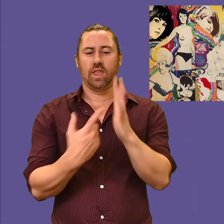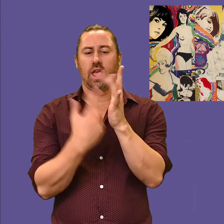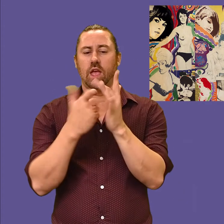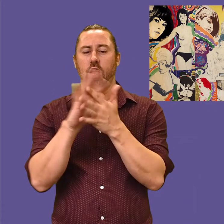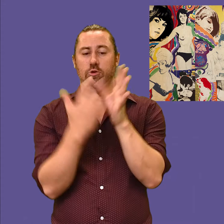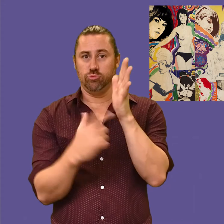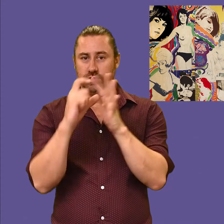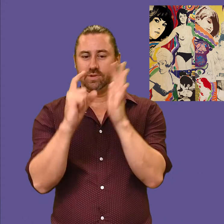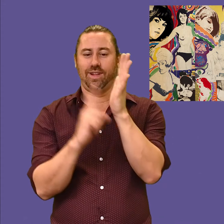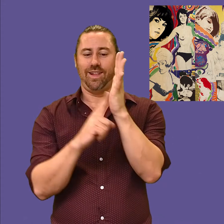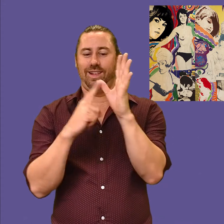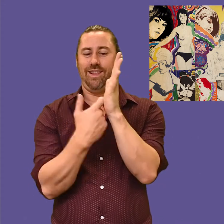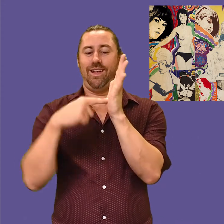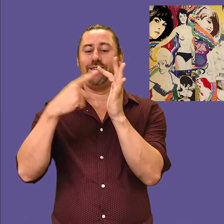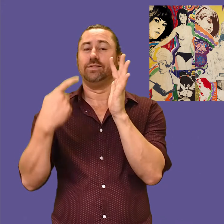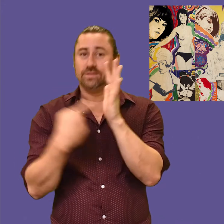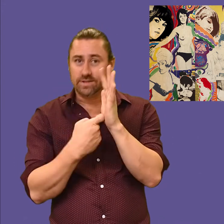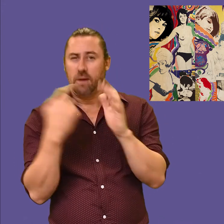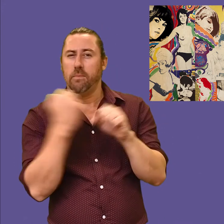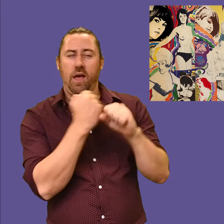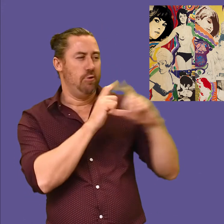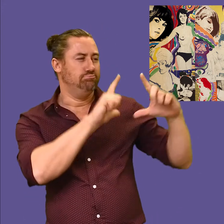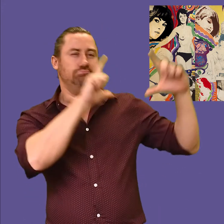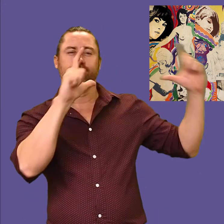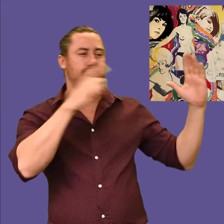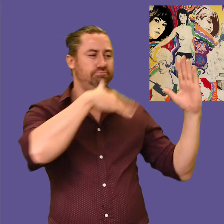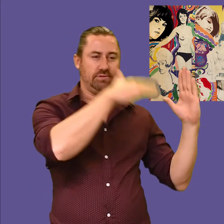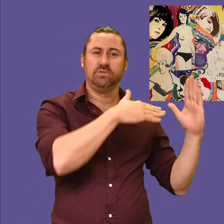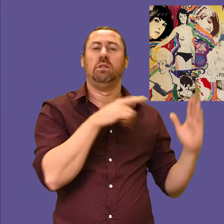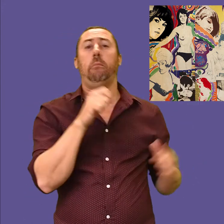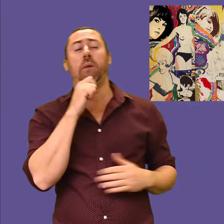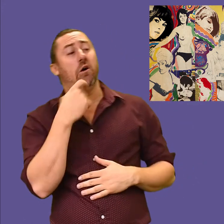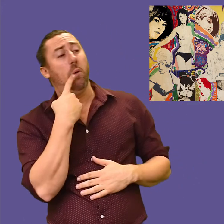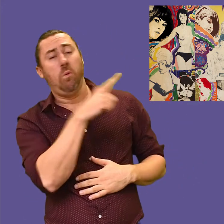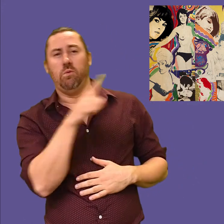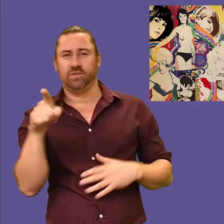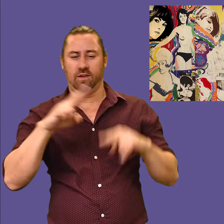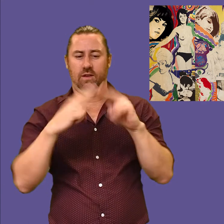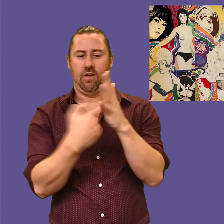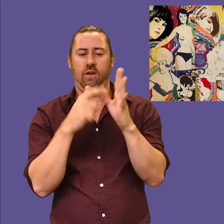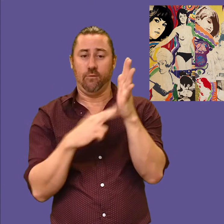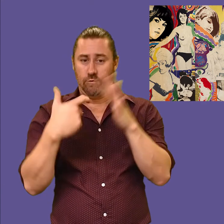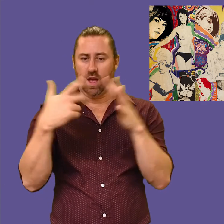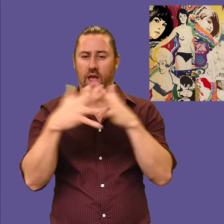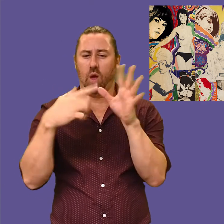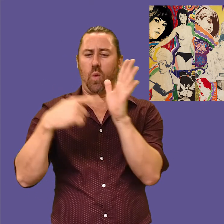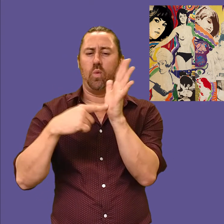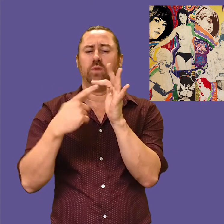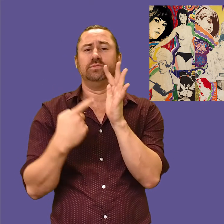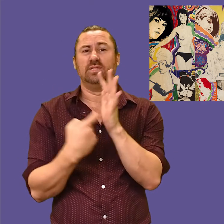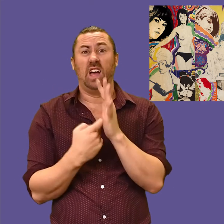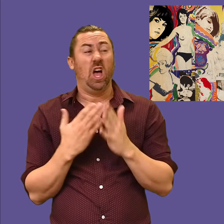Richard Larter’s vast multi-panel painting was created for art dealer Frank Watters’ apartment in East Sydney.